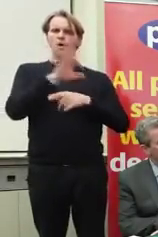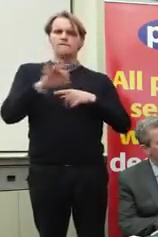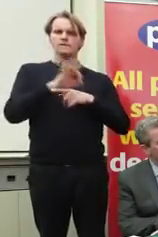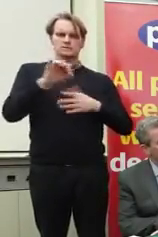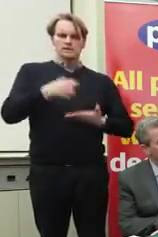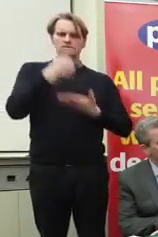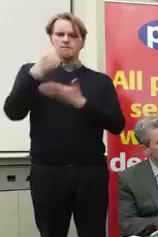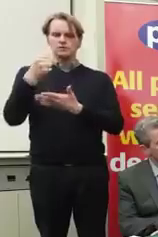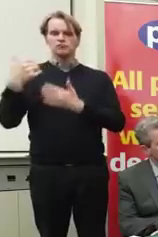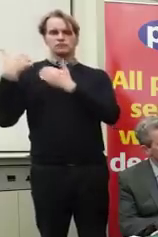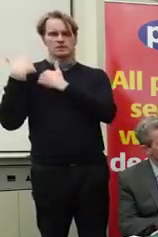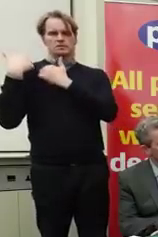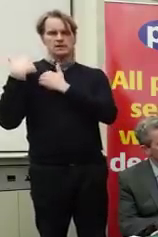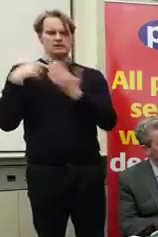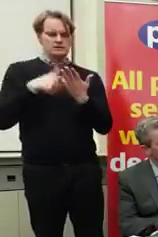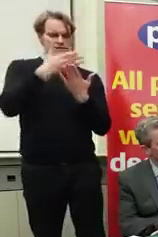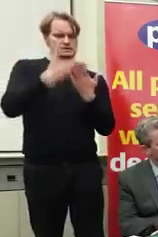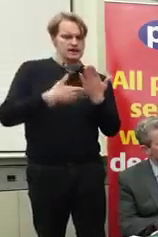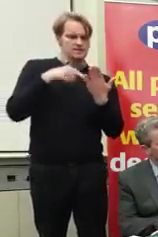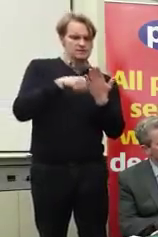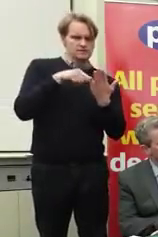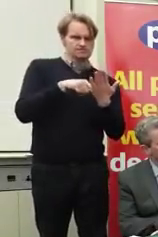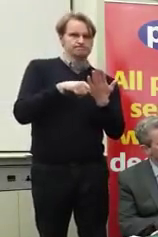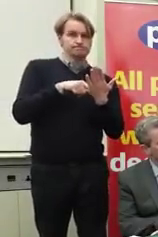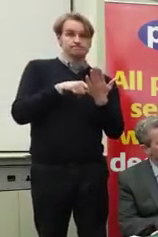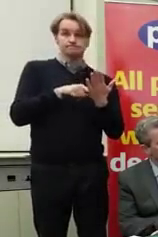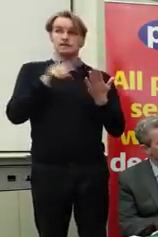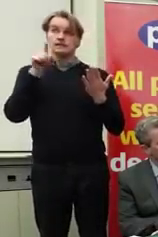Hammond was boasting as though pay was being, the Chancellor of the Exchequer was